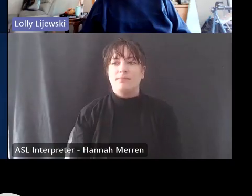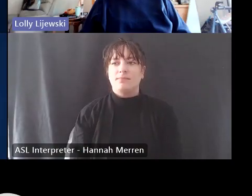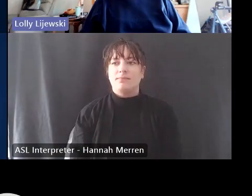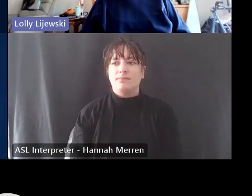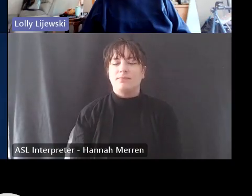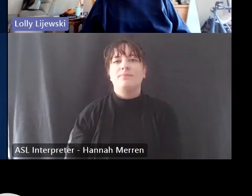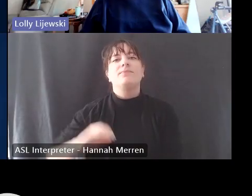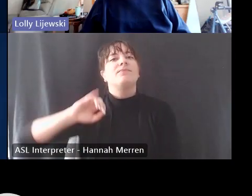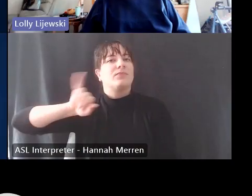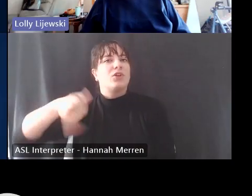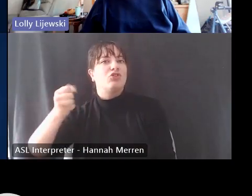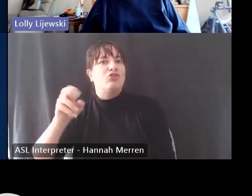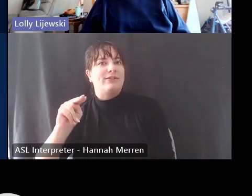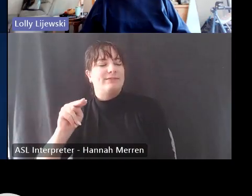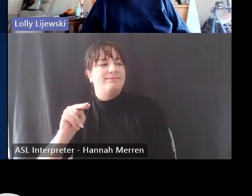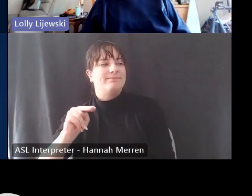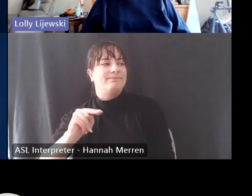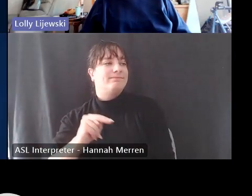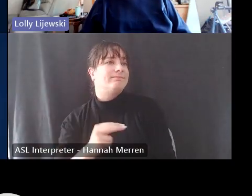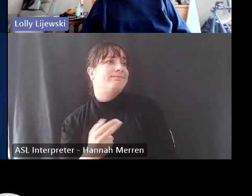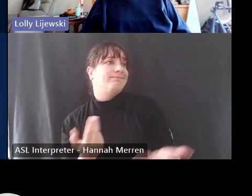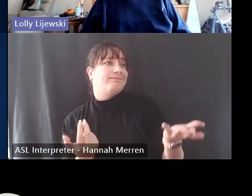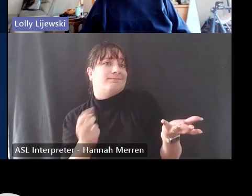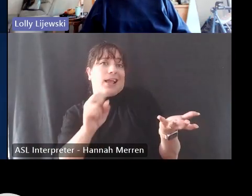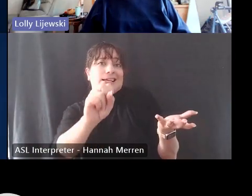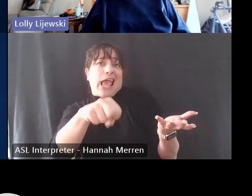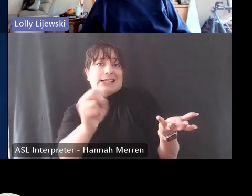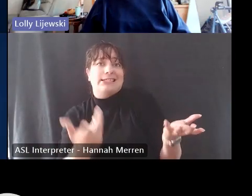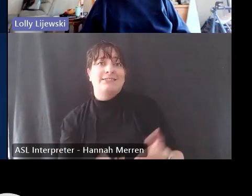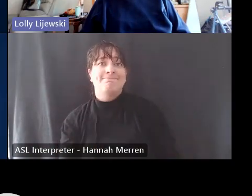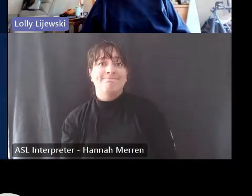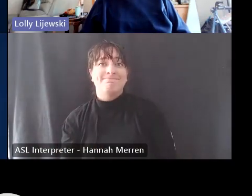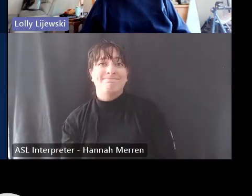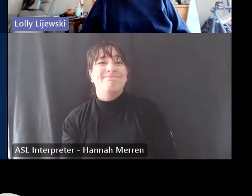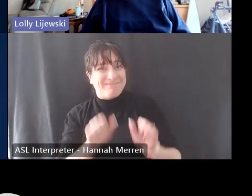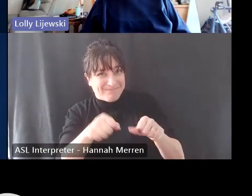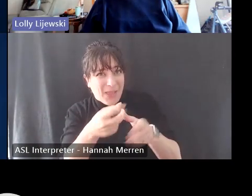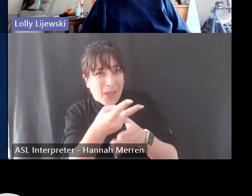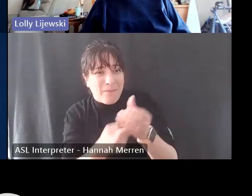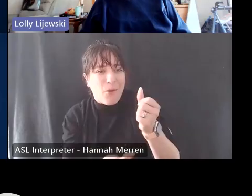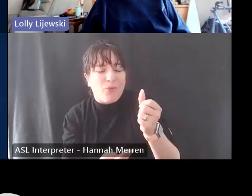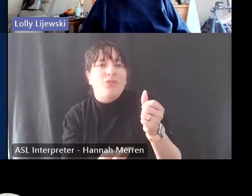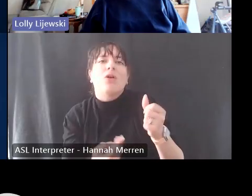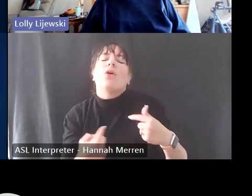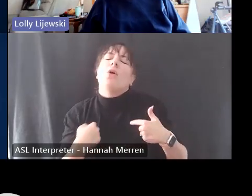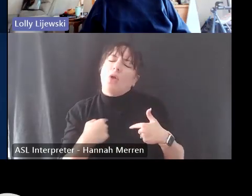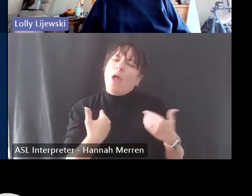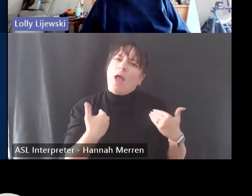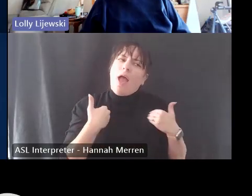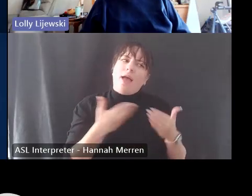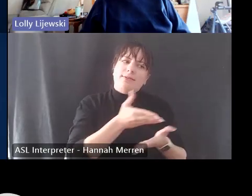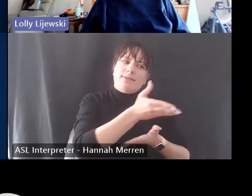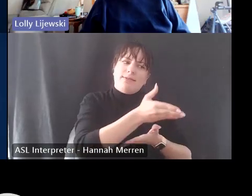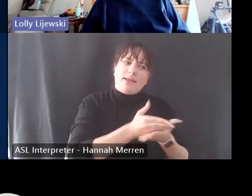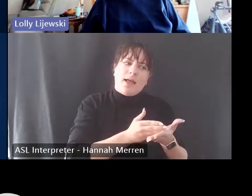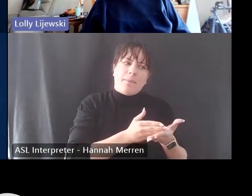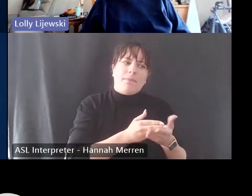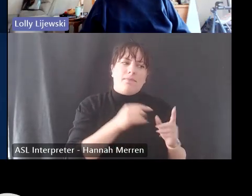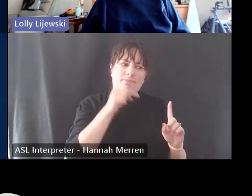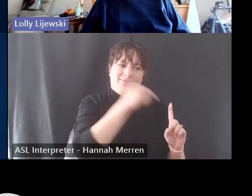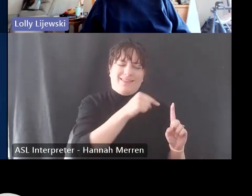It's both widgets and modules in the Esri's map library.